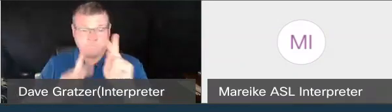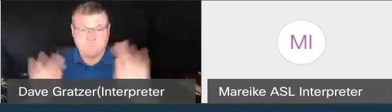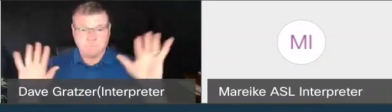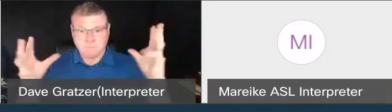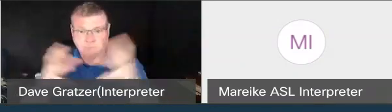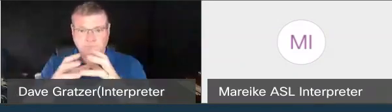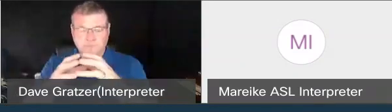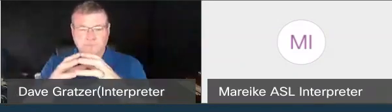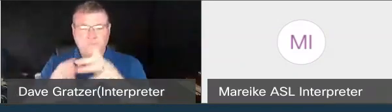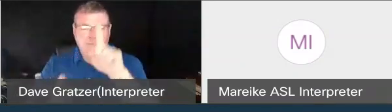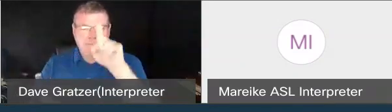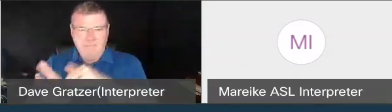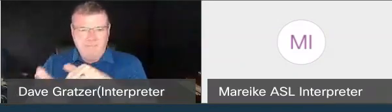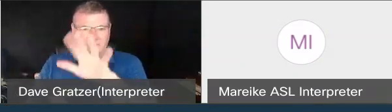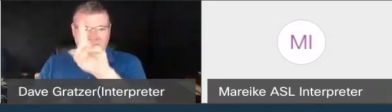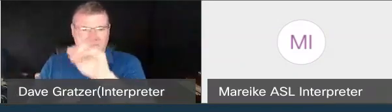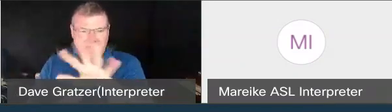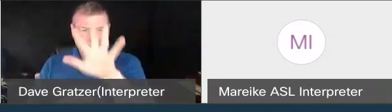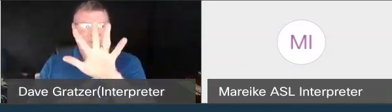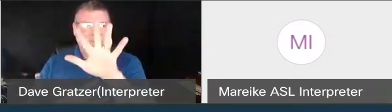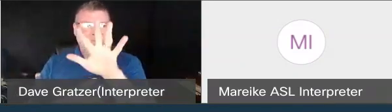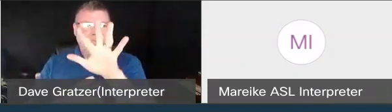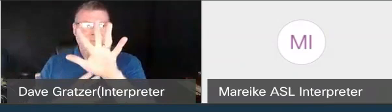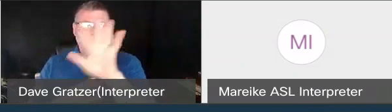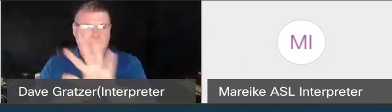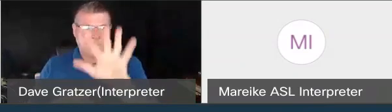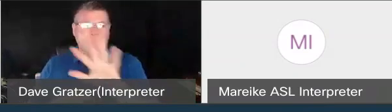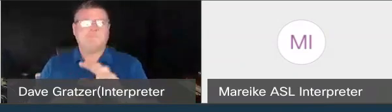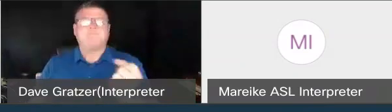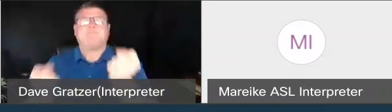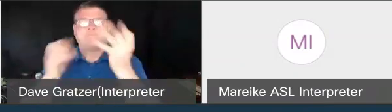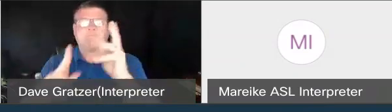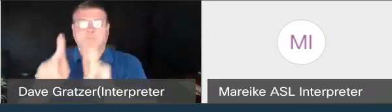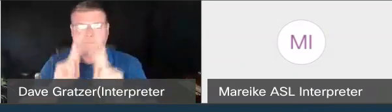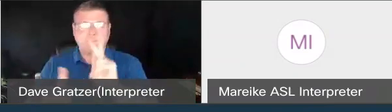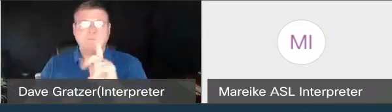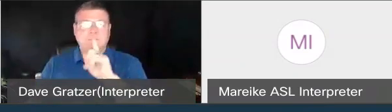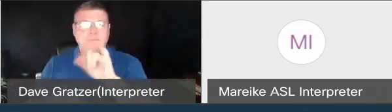1,005 intakes between that time frame, how many actually stayed 4 hours,